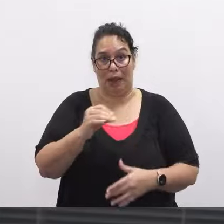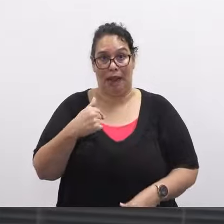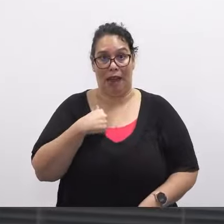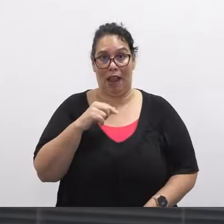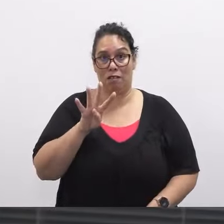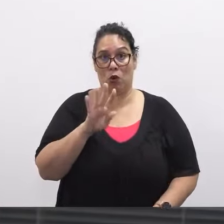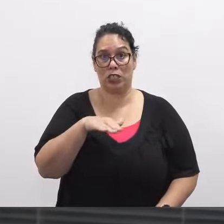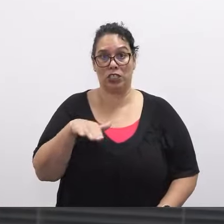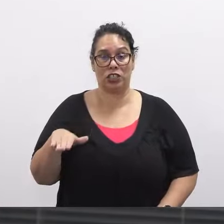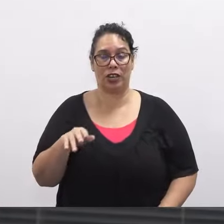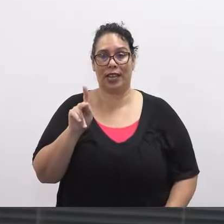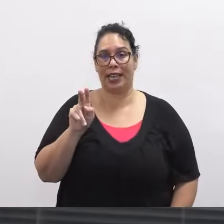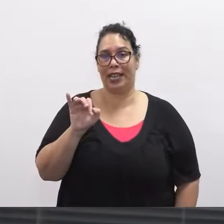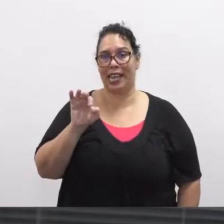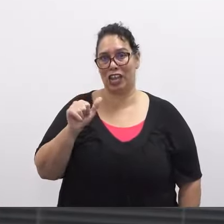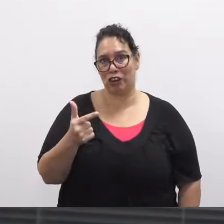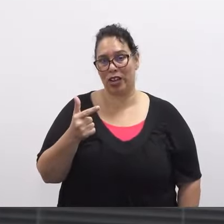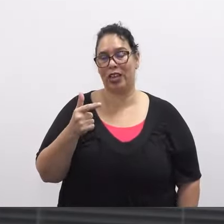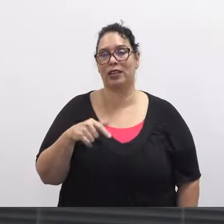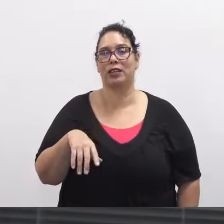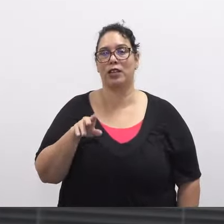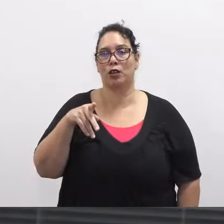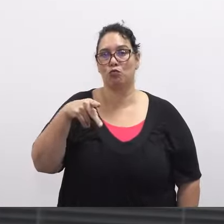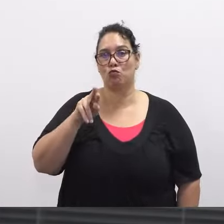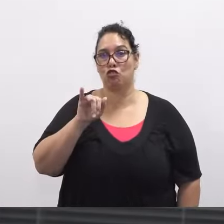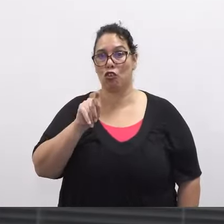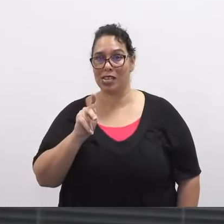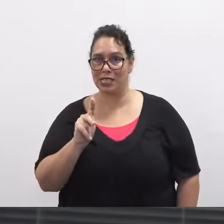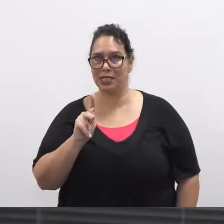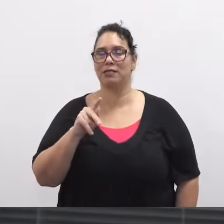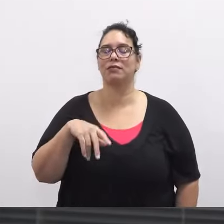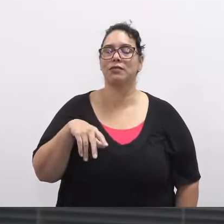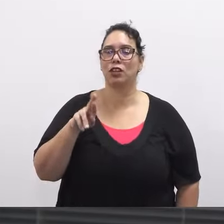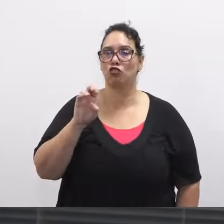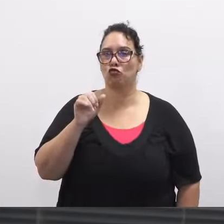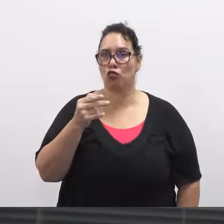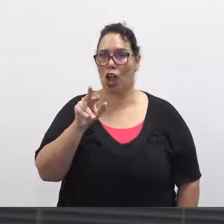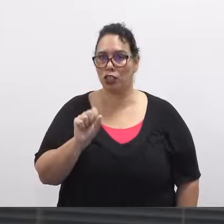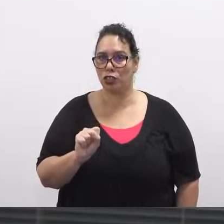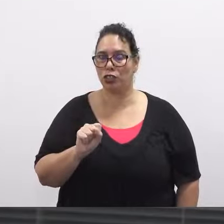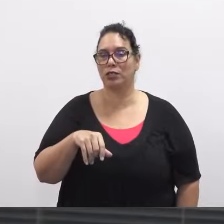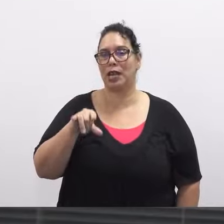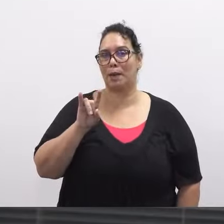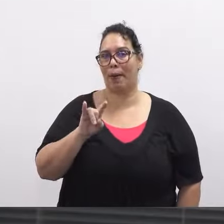currently at Kettering, Prisk, Rogers and Poly. We have always counted it a privilege